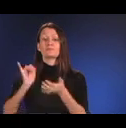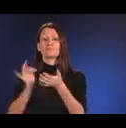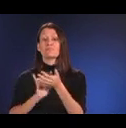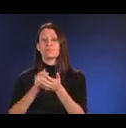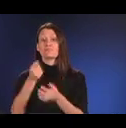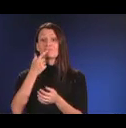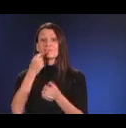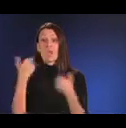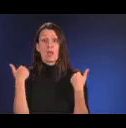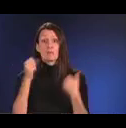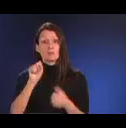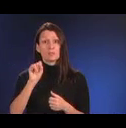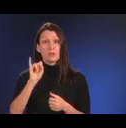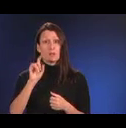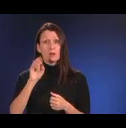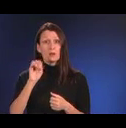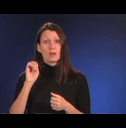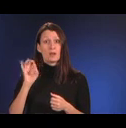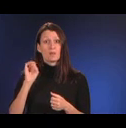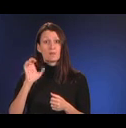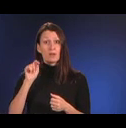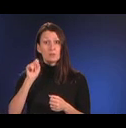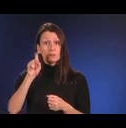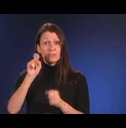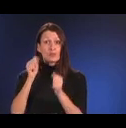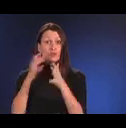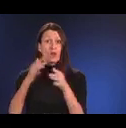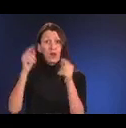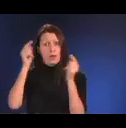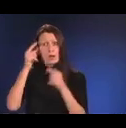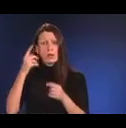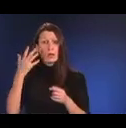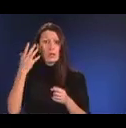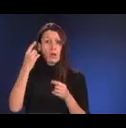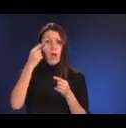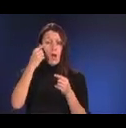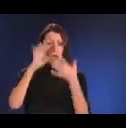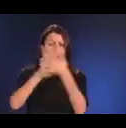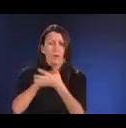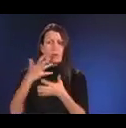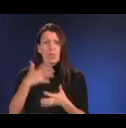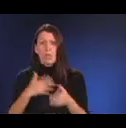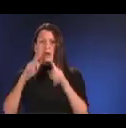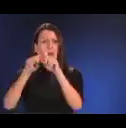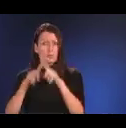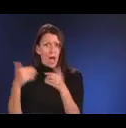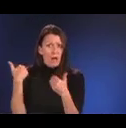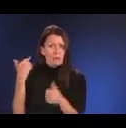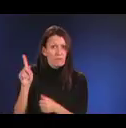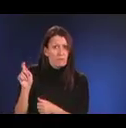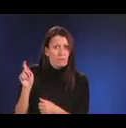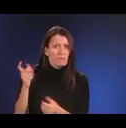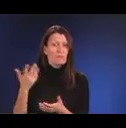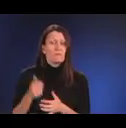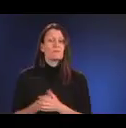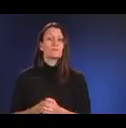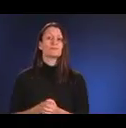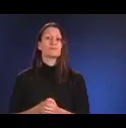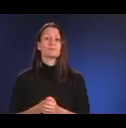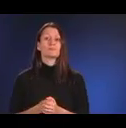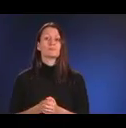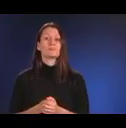Does this medicine have side effects like headaches, blurred vision, nausea ?